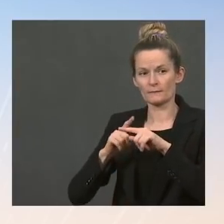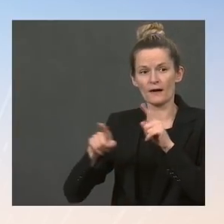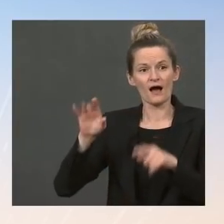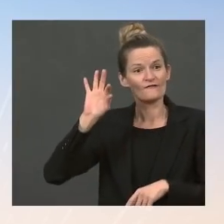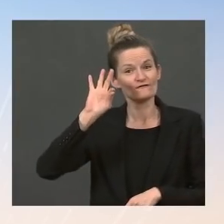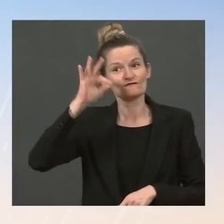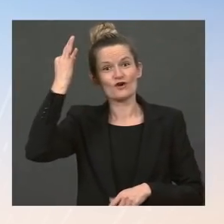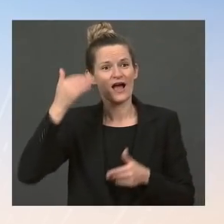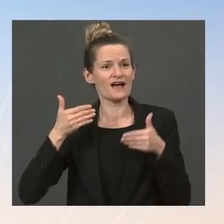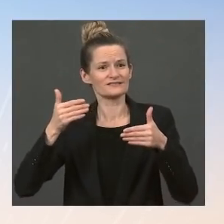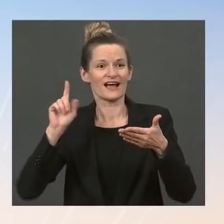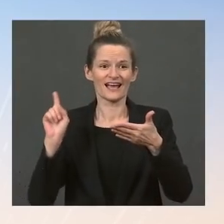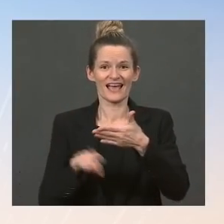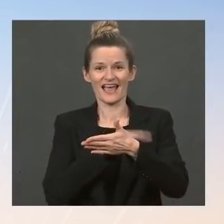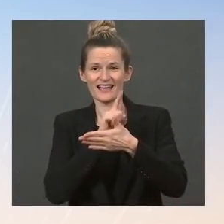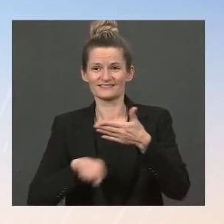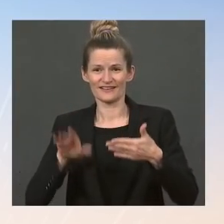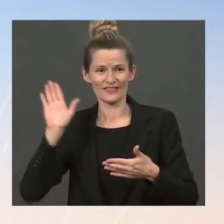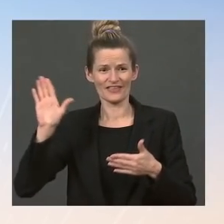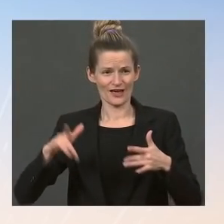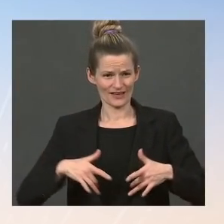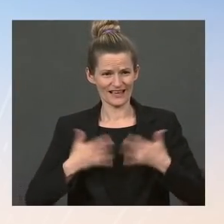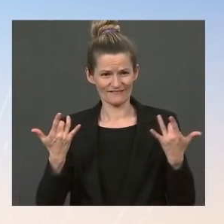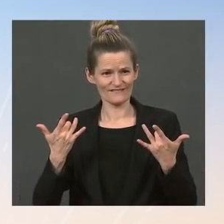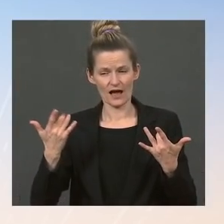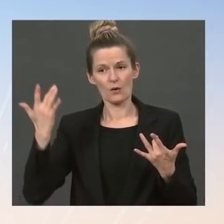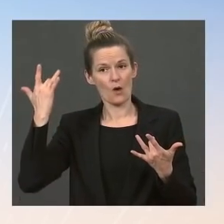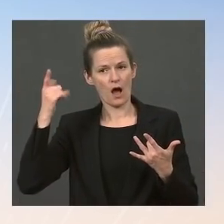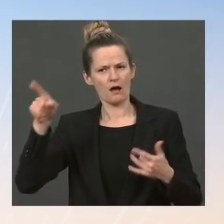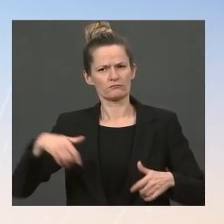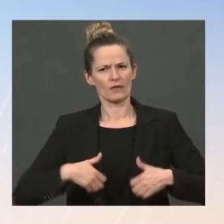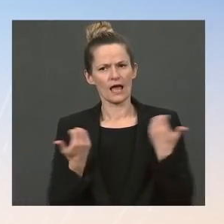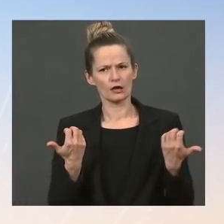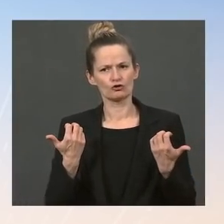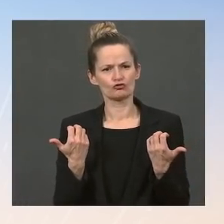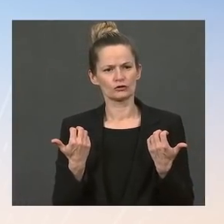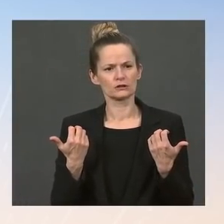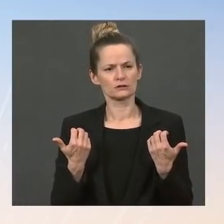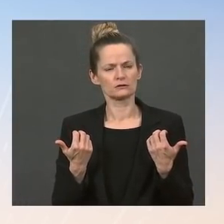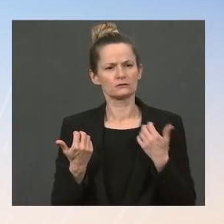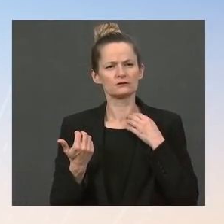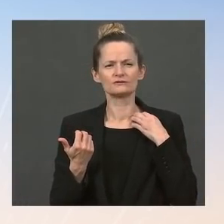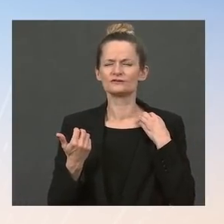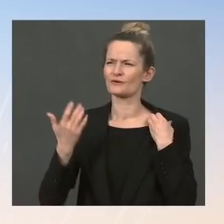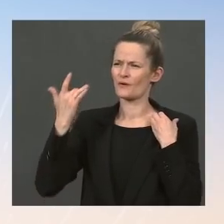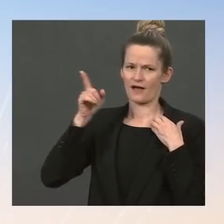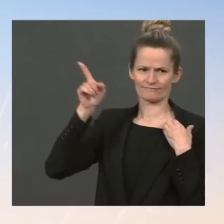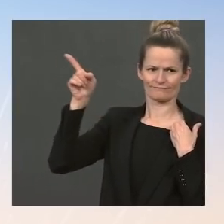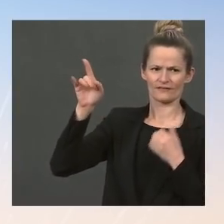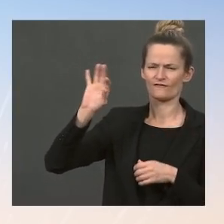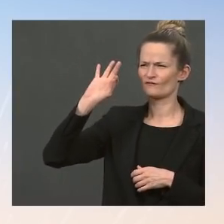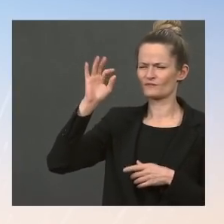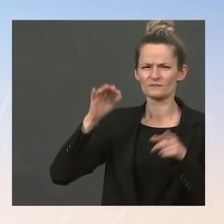What does the President make of being compared to former President Trump by an ally such as France? Ms. Psaki: I would say the President doesn't think about it much.